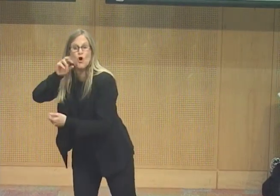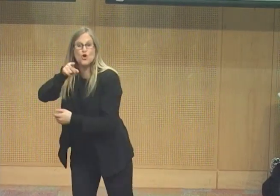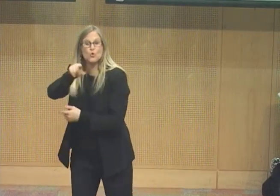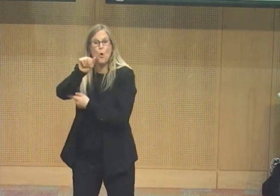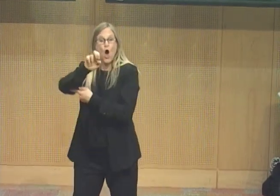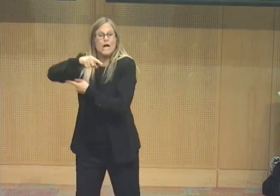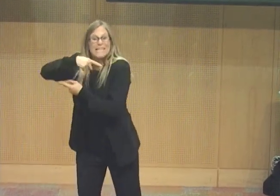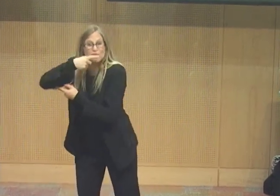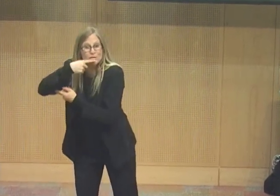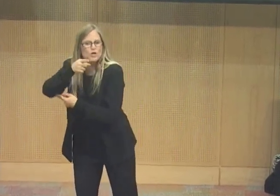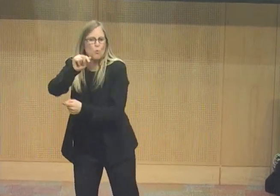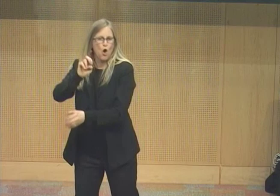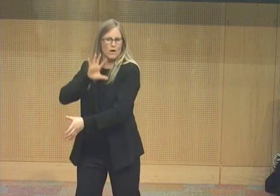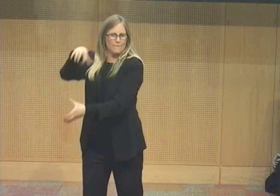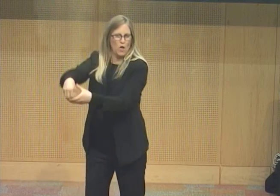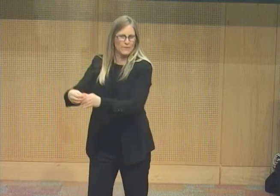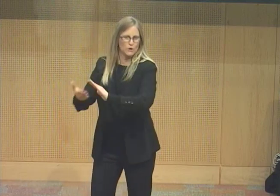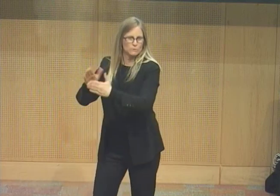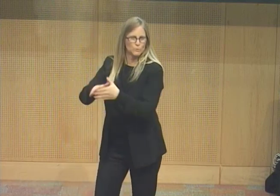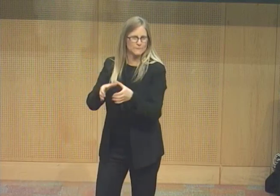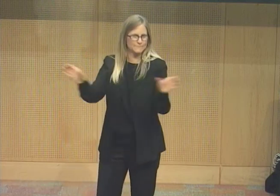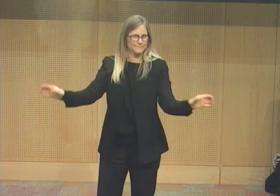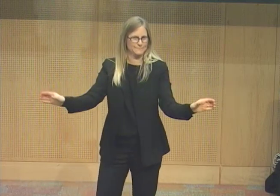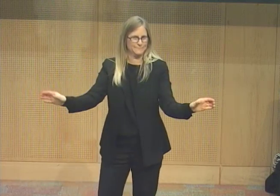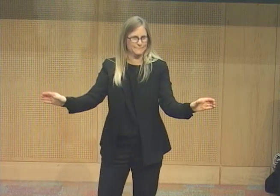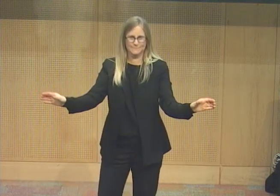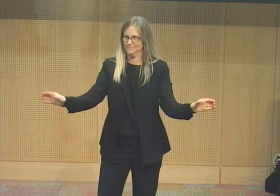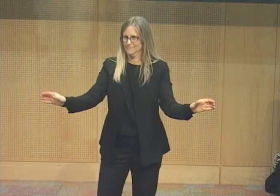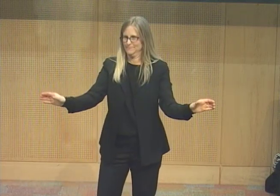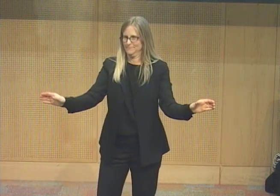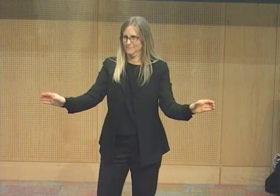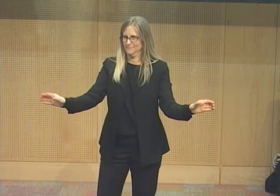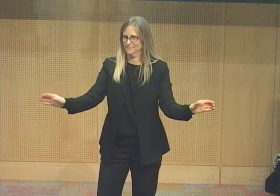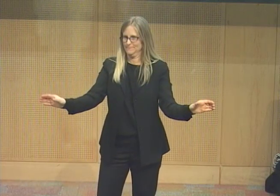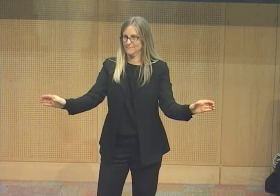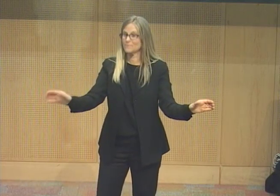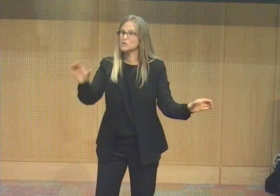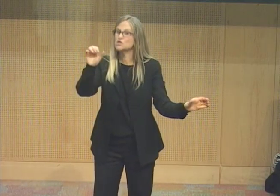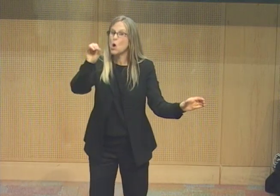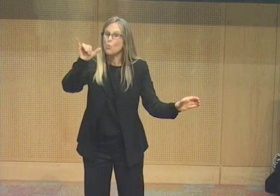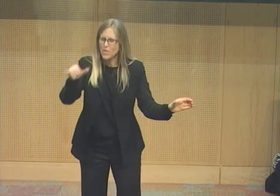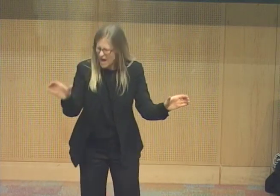of how hearing people are involved in the world and Deaf people are incapable